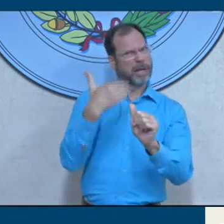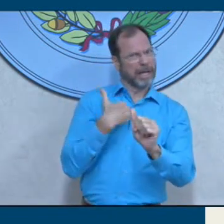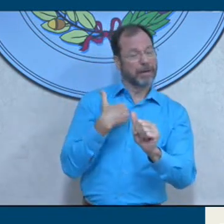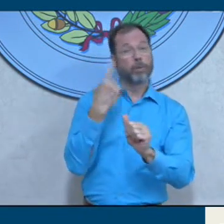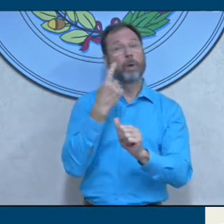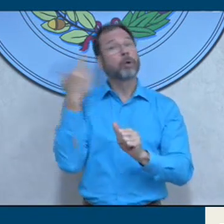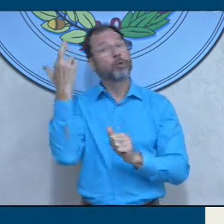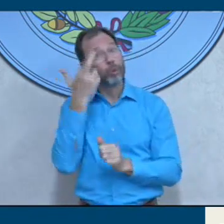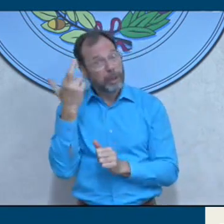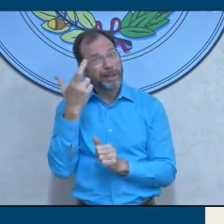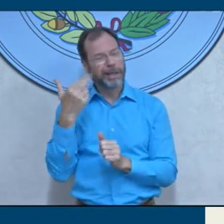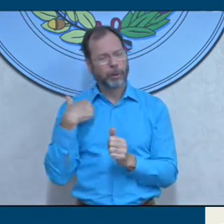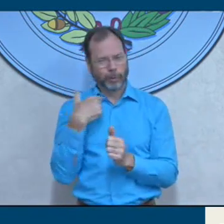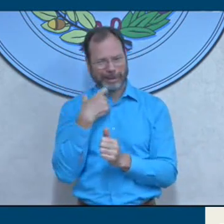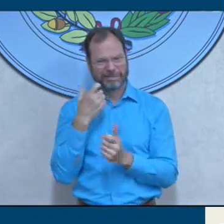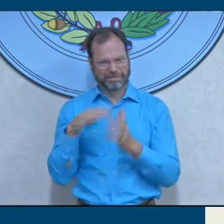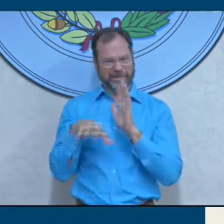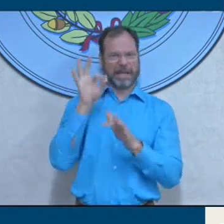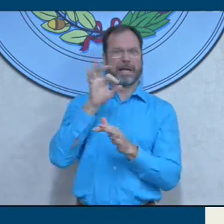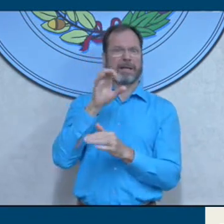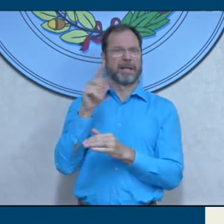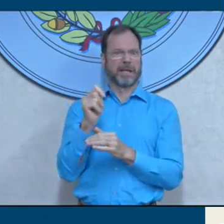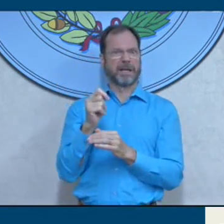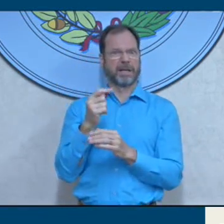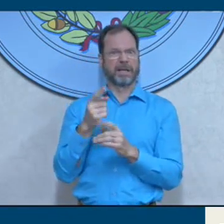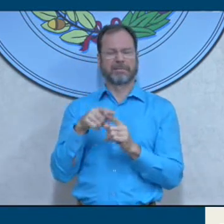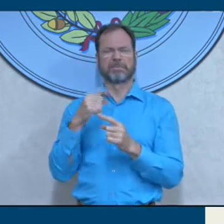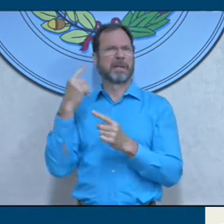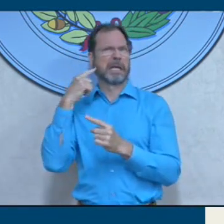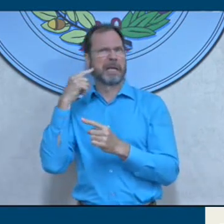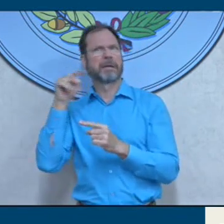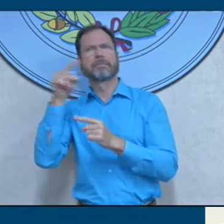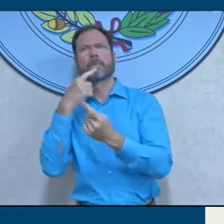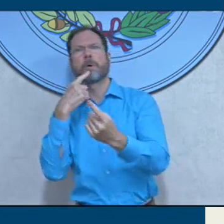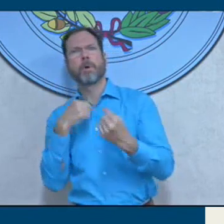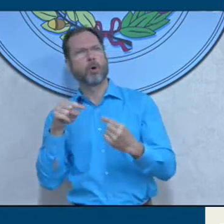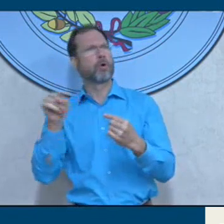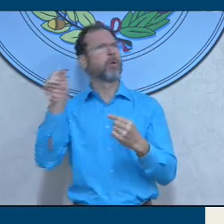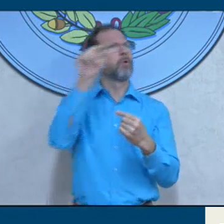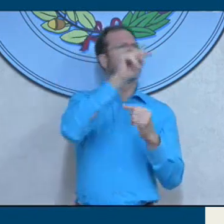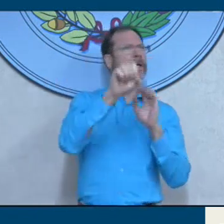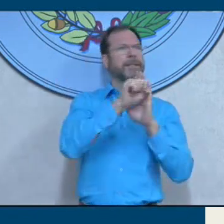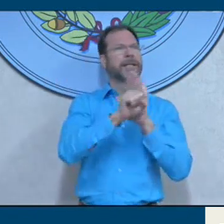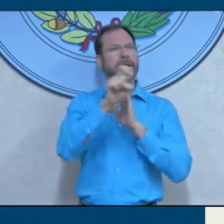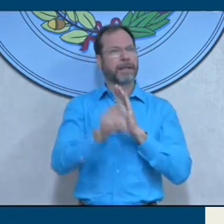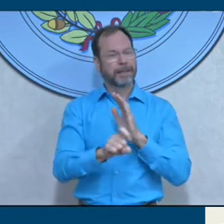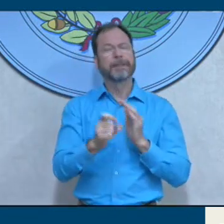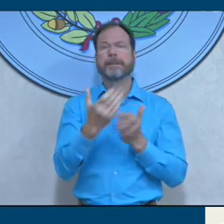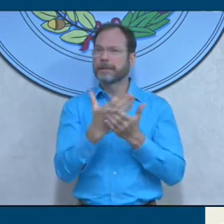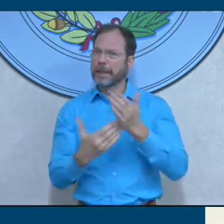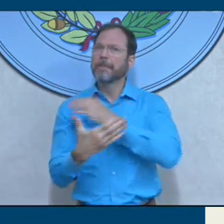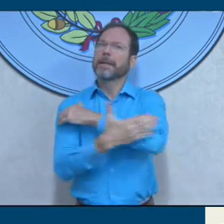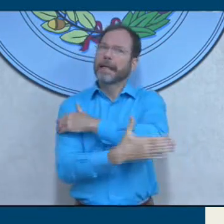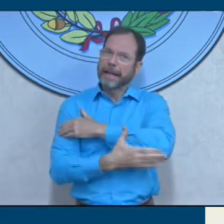HAYS COUNTY. AS WELL AS SOME OTHER COUNTIES HAVE BEEN TESTING POSITIVE AT A HIGHER RATE. ONE OF THE REASONS THAT WE HAVE LEARNED FROM MULTIPLE